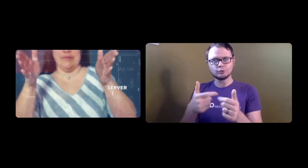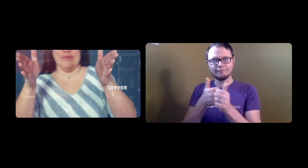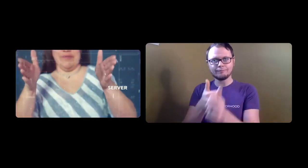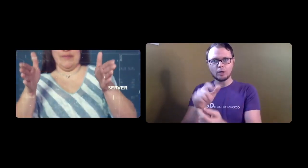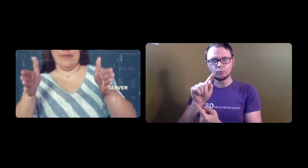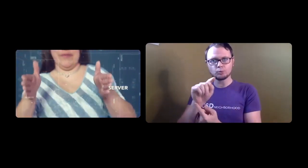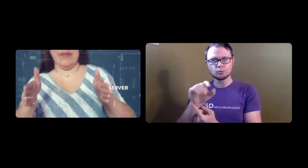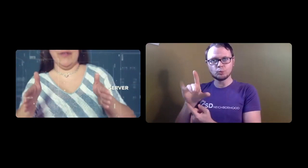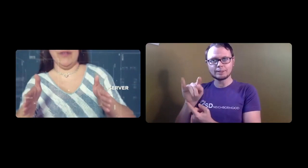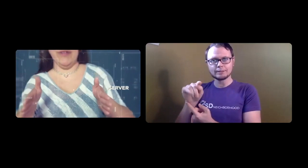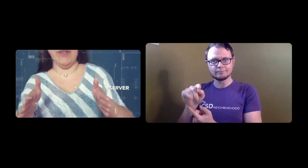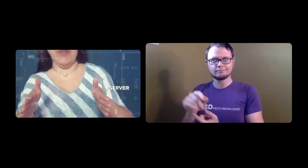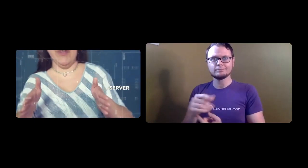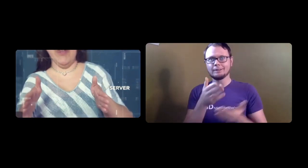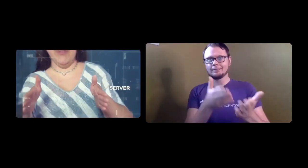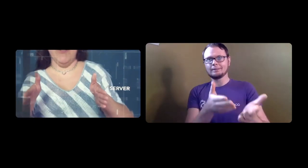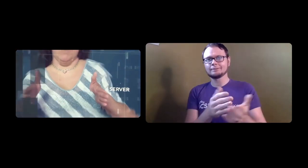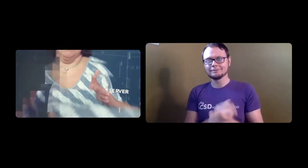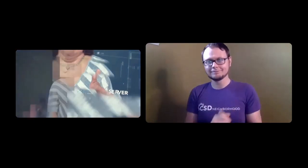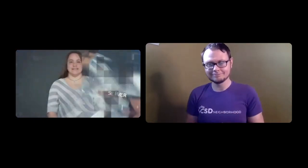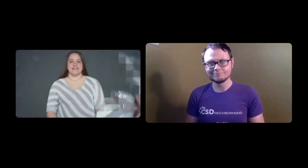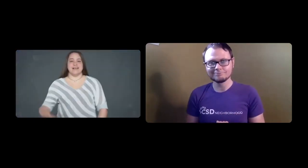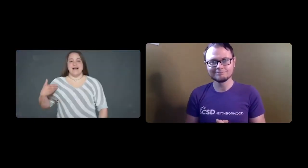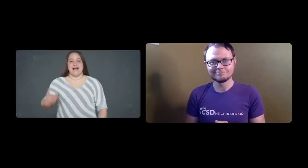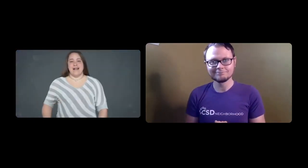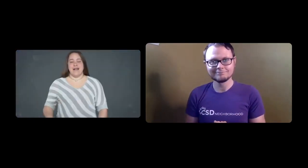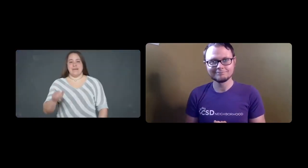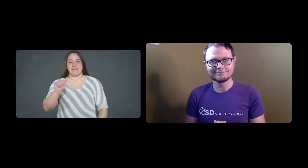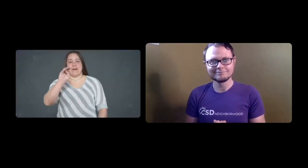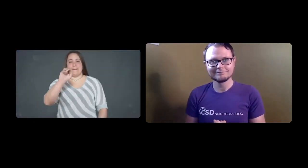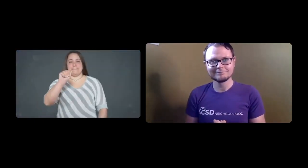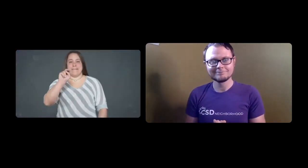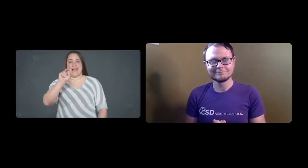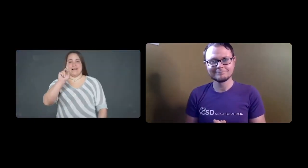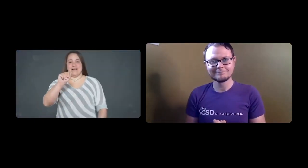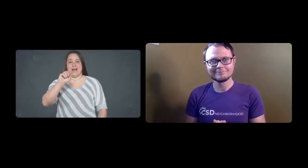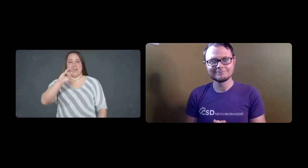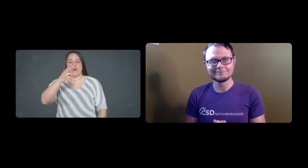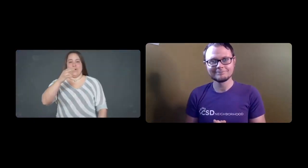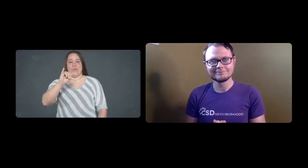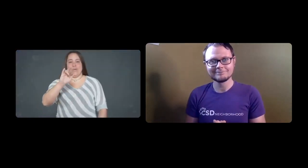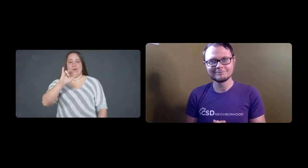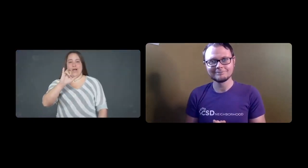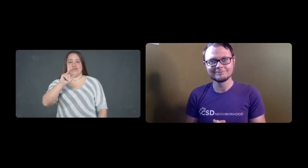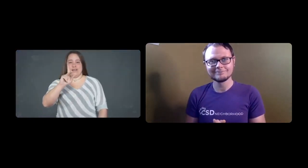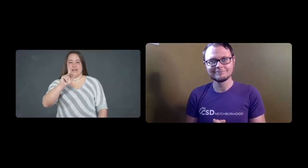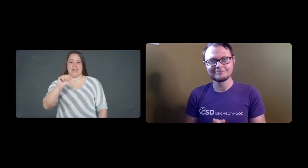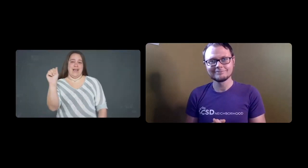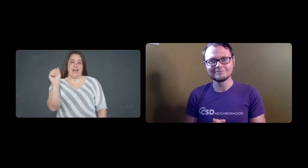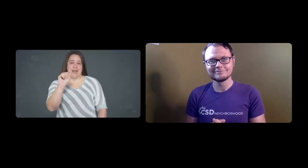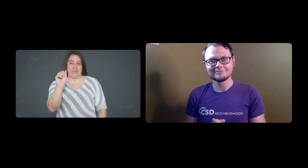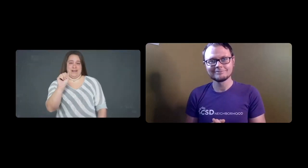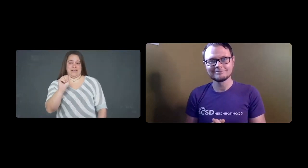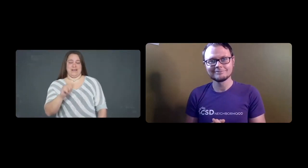So this is very much an introduction to IT for an age appropriate group.